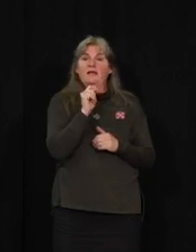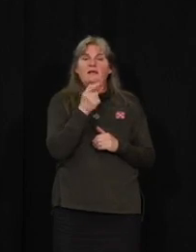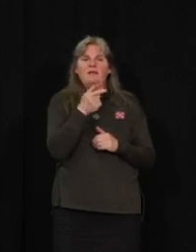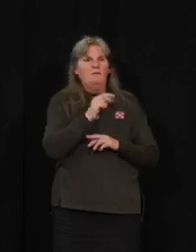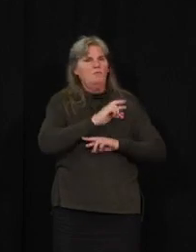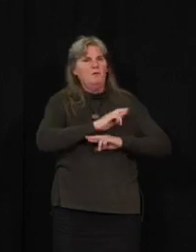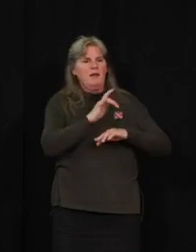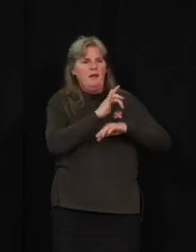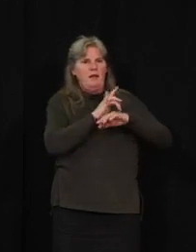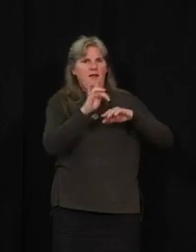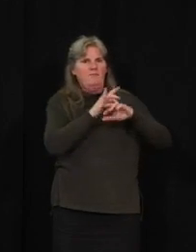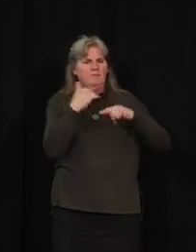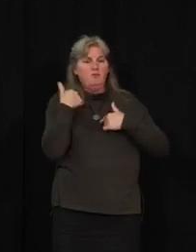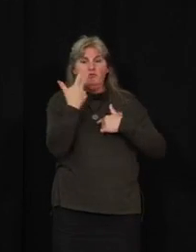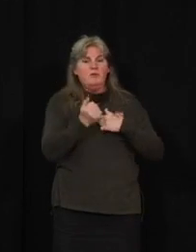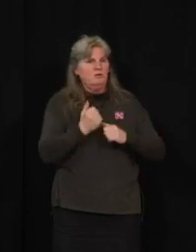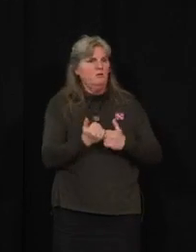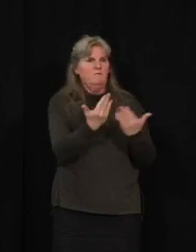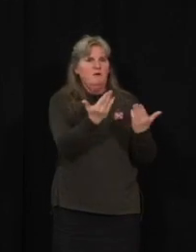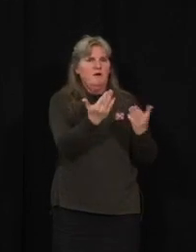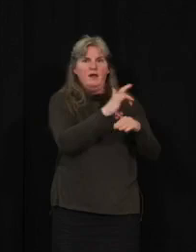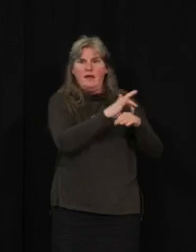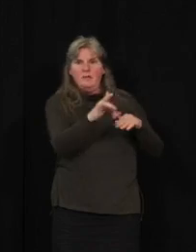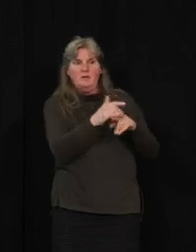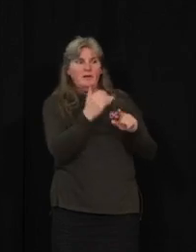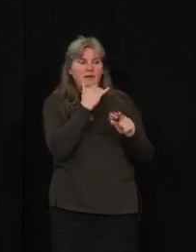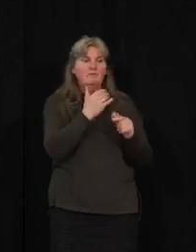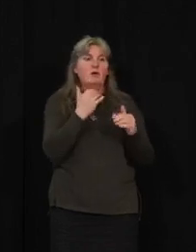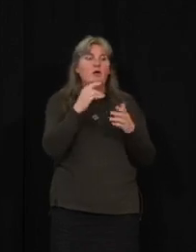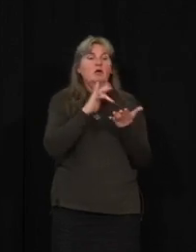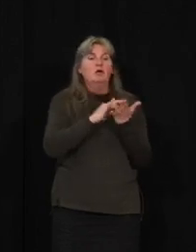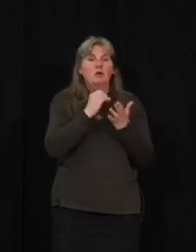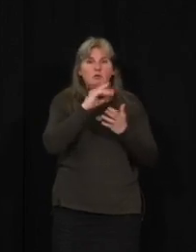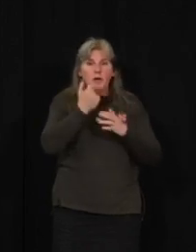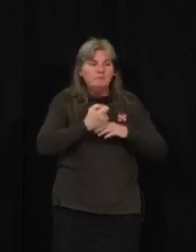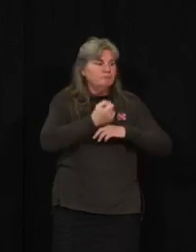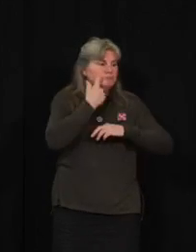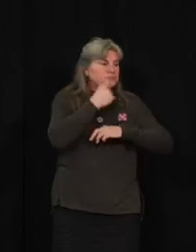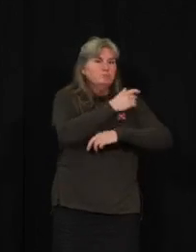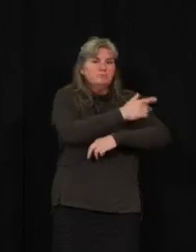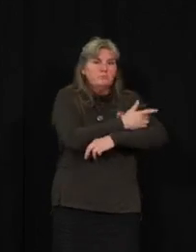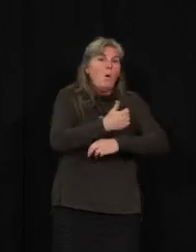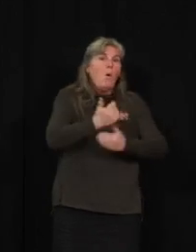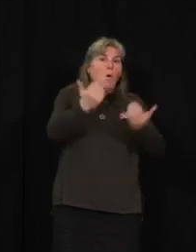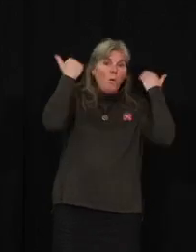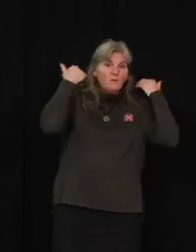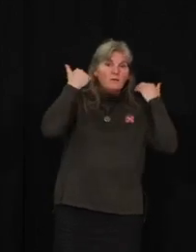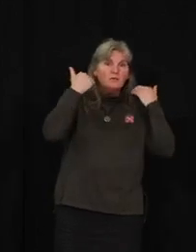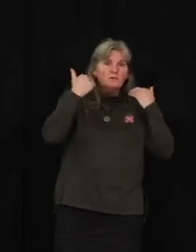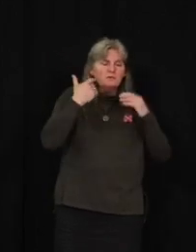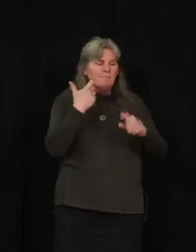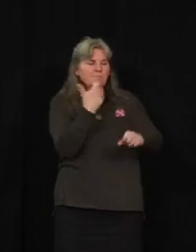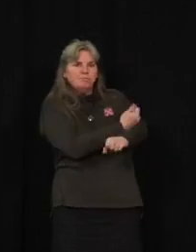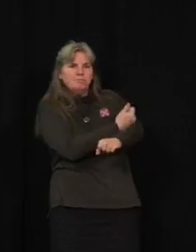really emphasizes equipping Yukoners and anyone at risk with